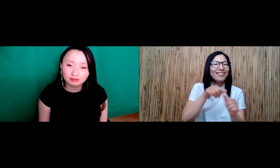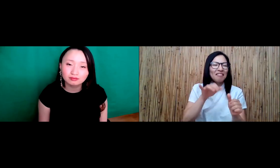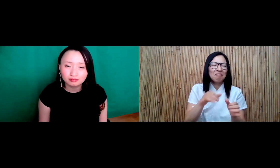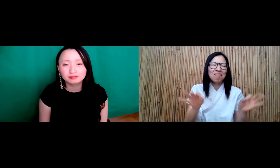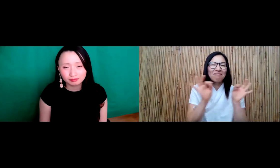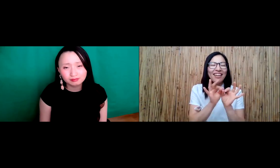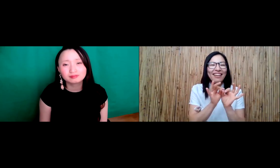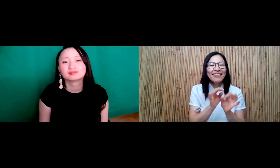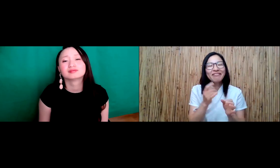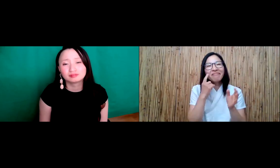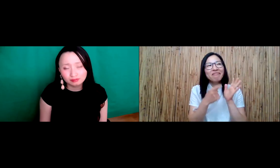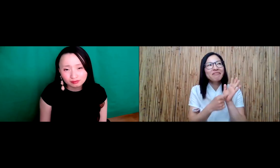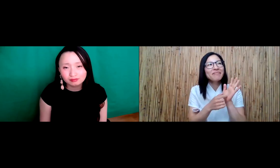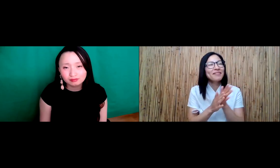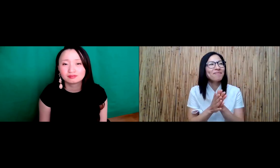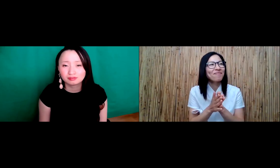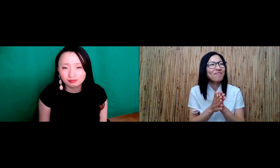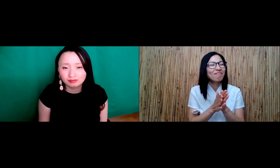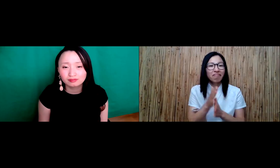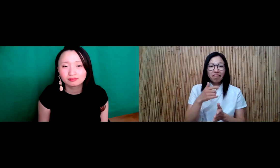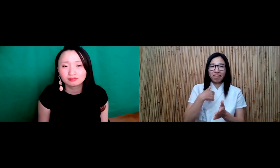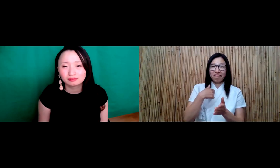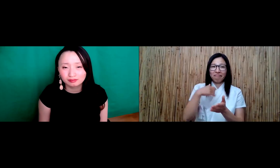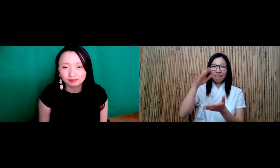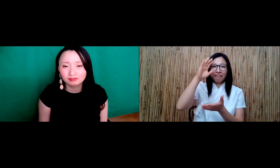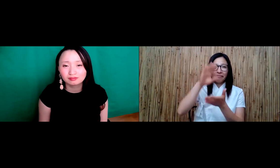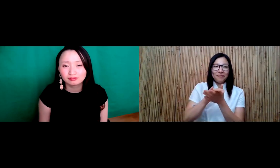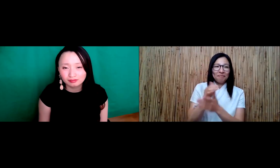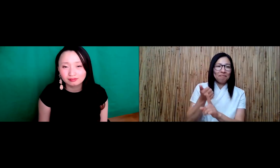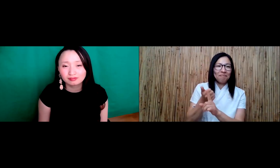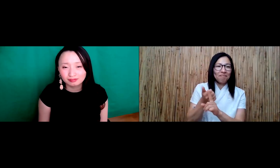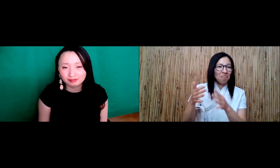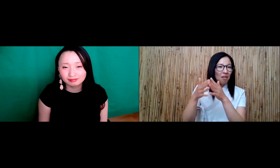you know, be willing to learn from each other that's key.